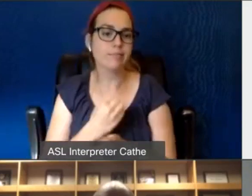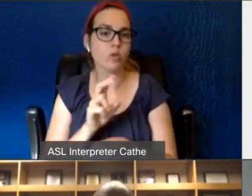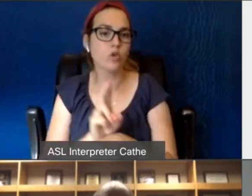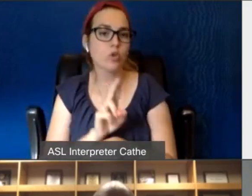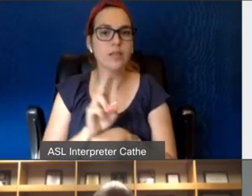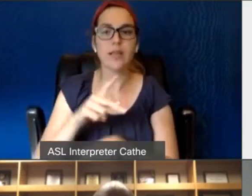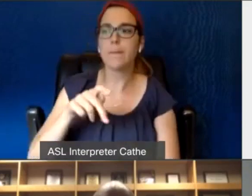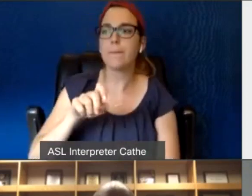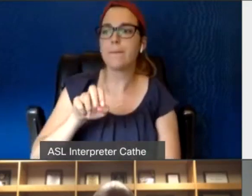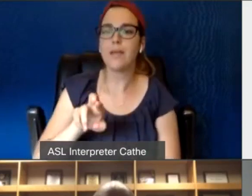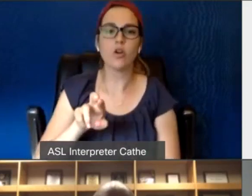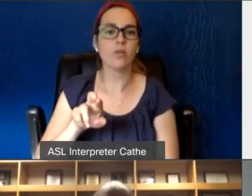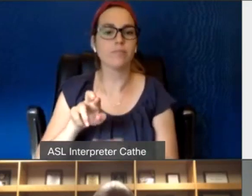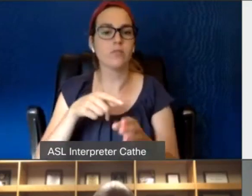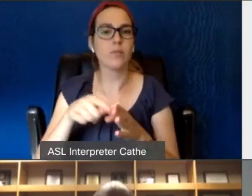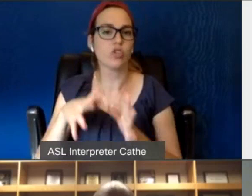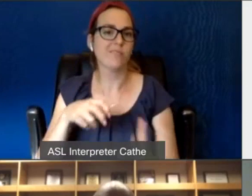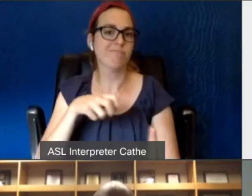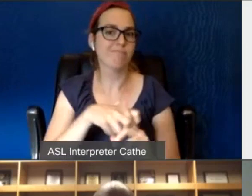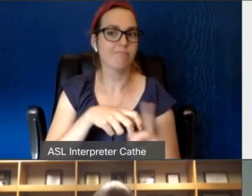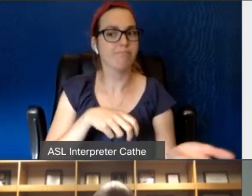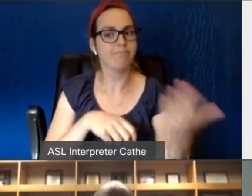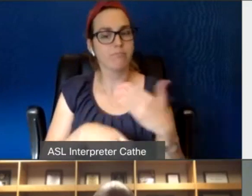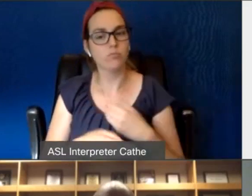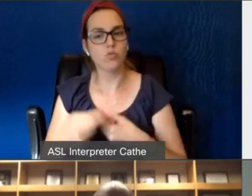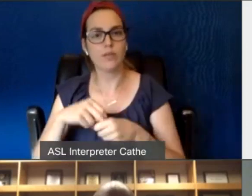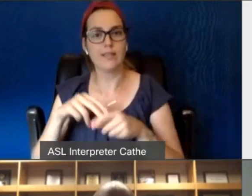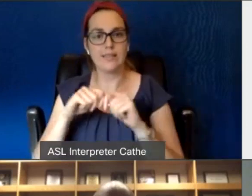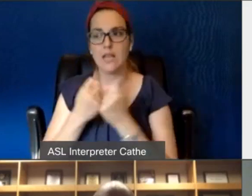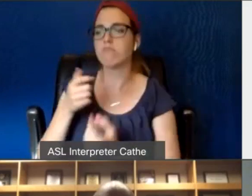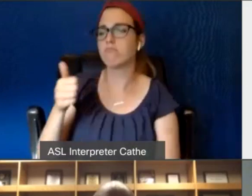and you are a certified recovery specialist and I suspect